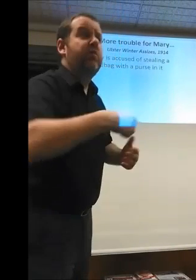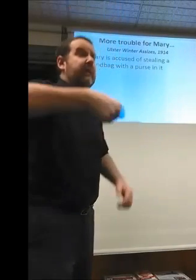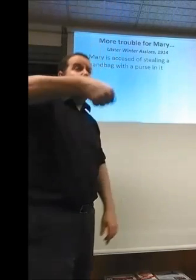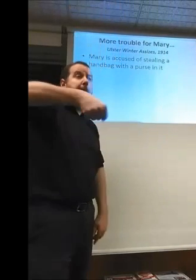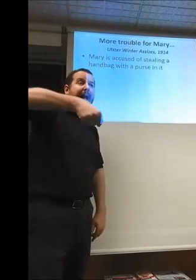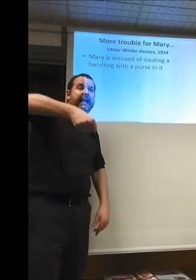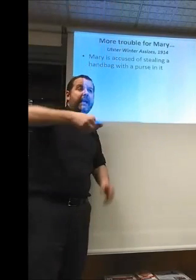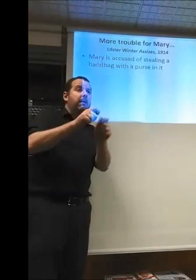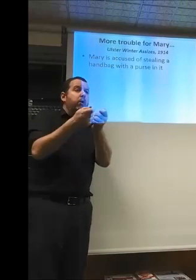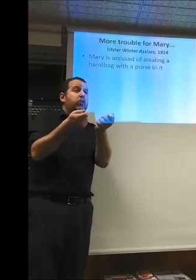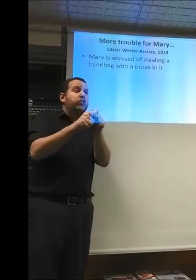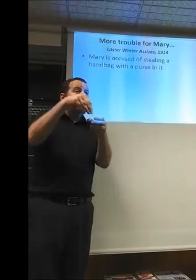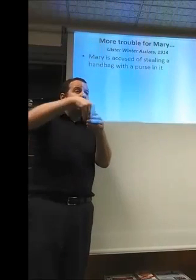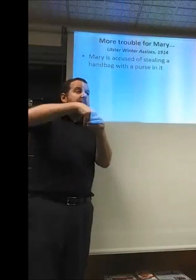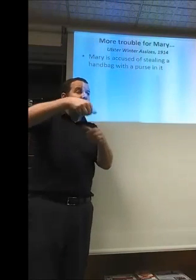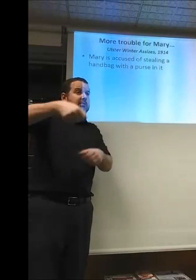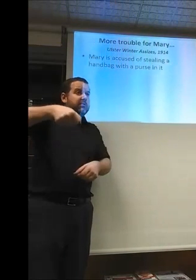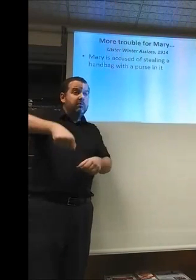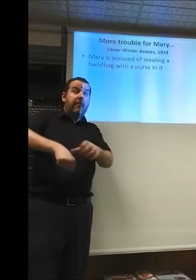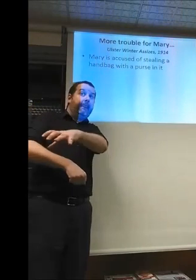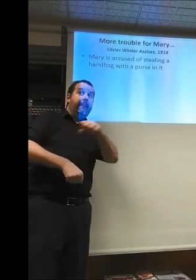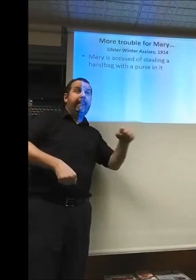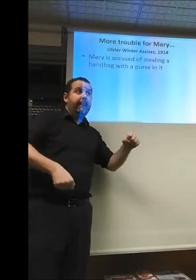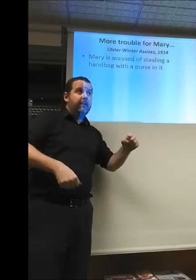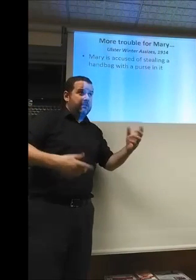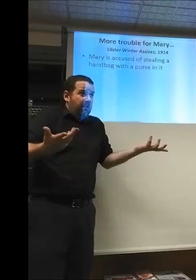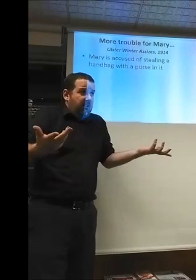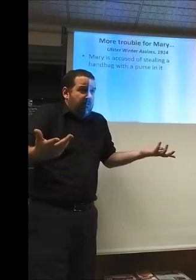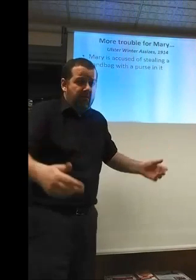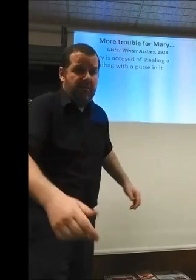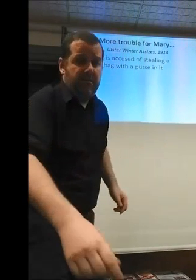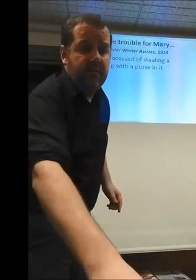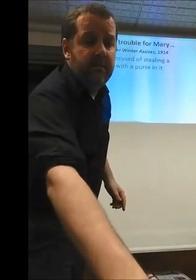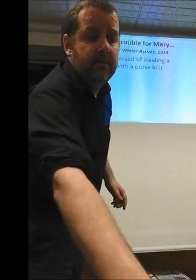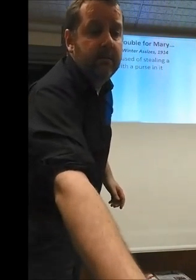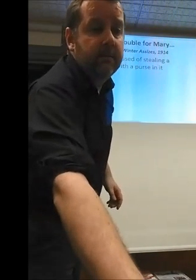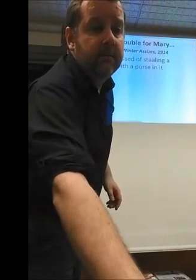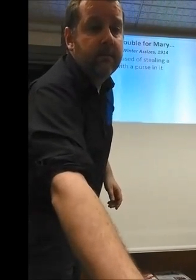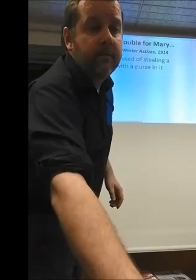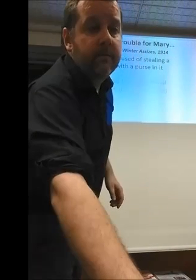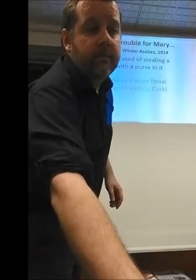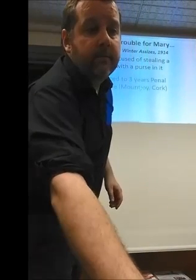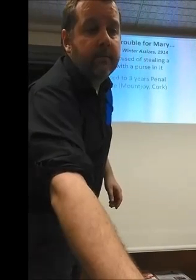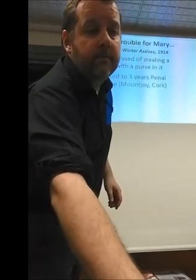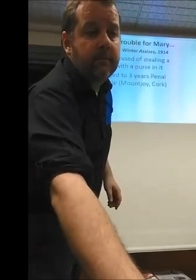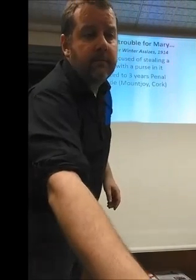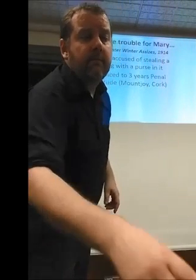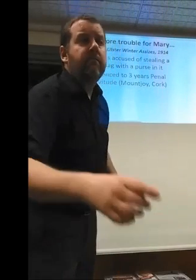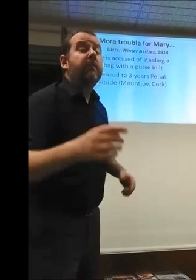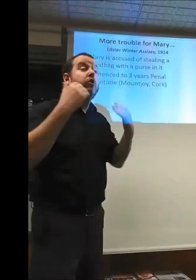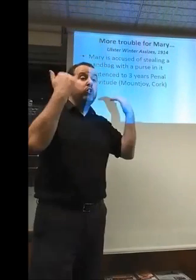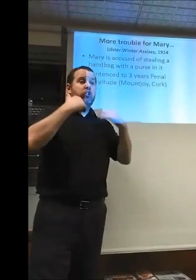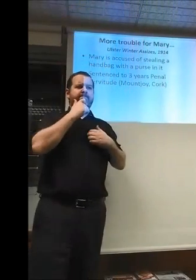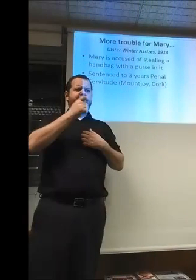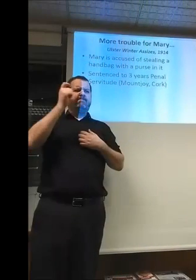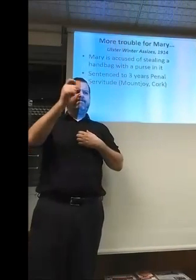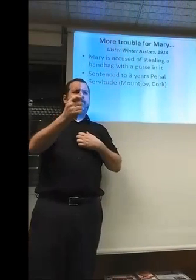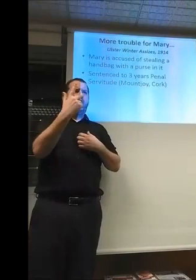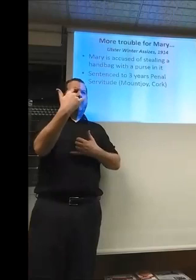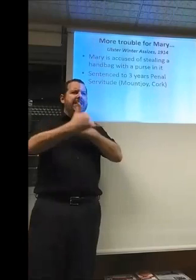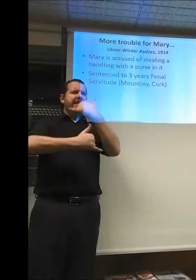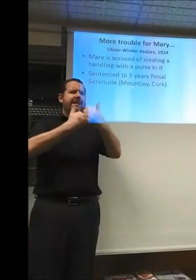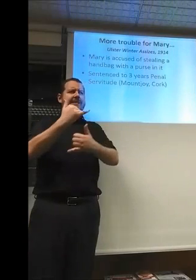poor so she had to got the workhouse so you know the workhouse was really a terrible place